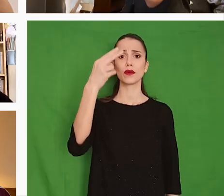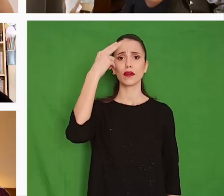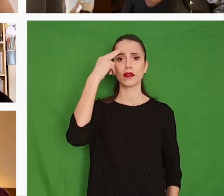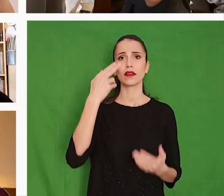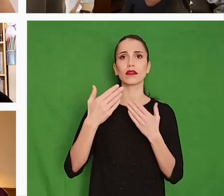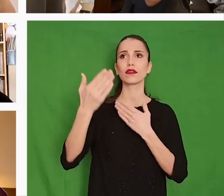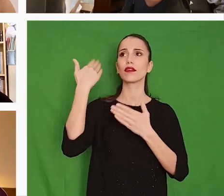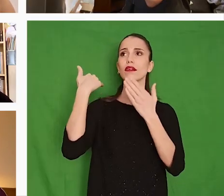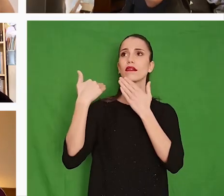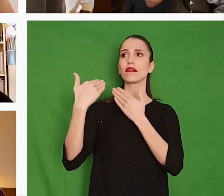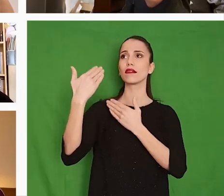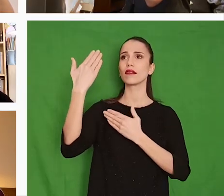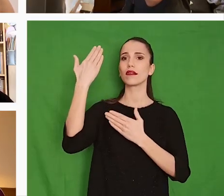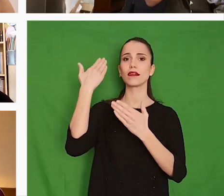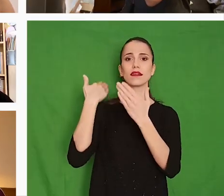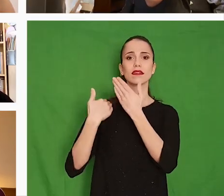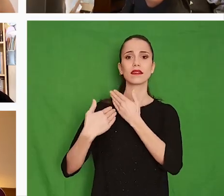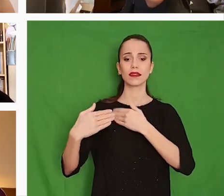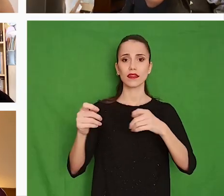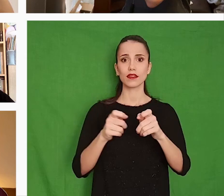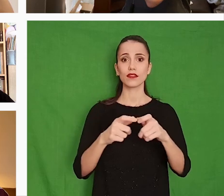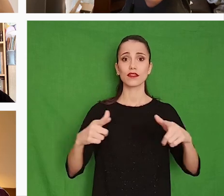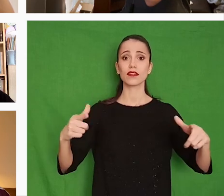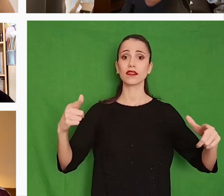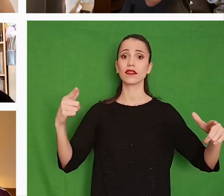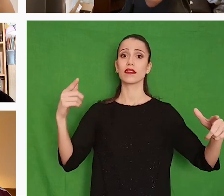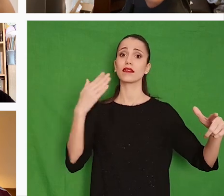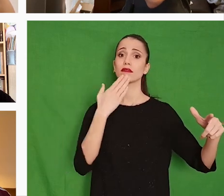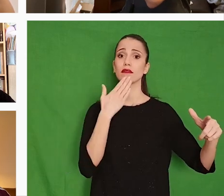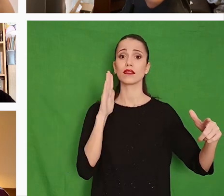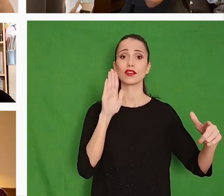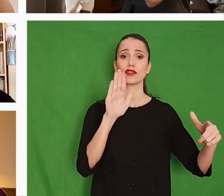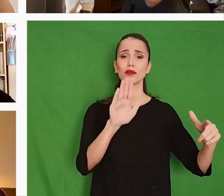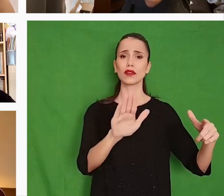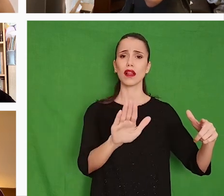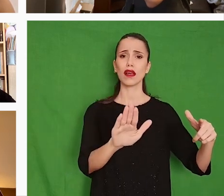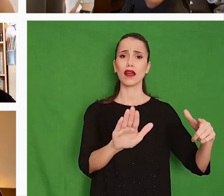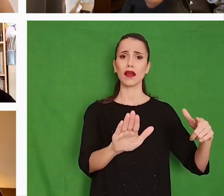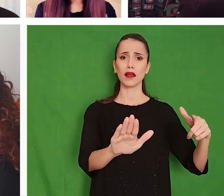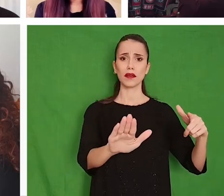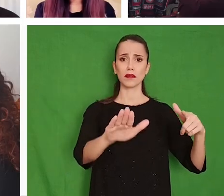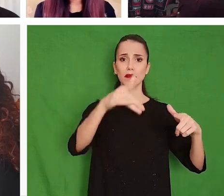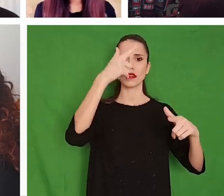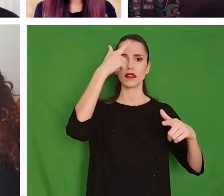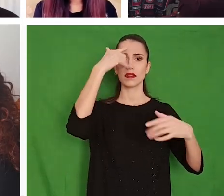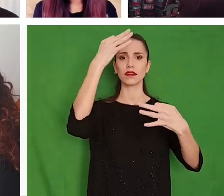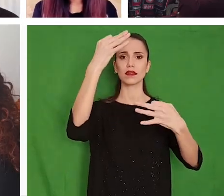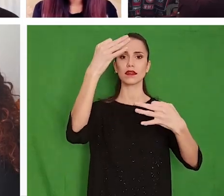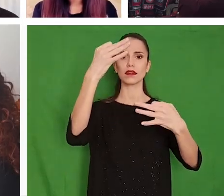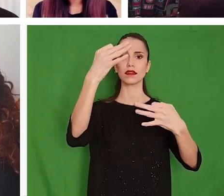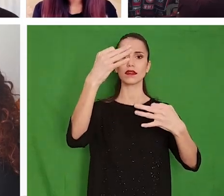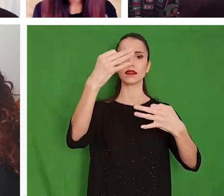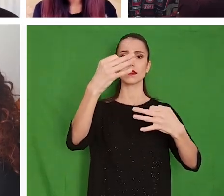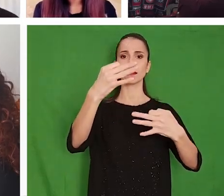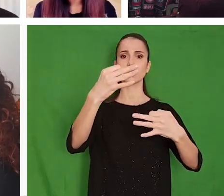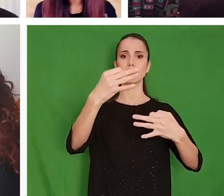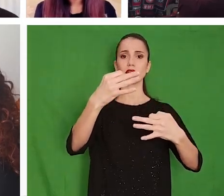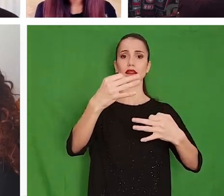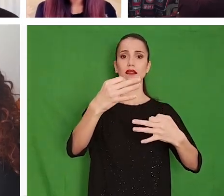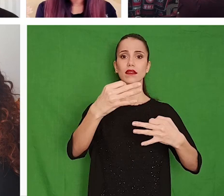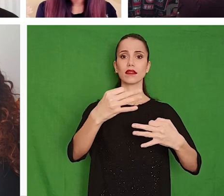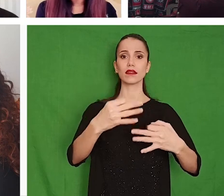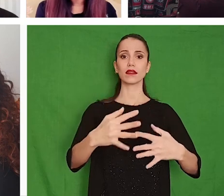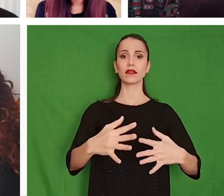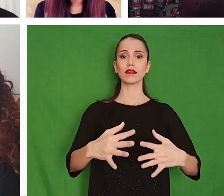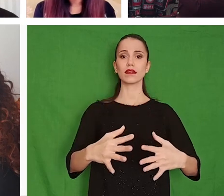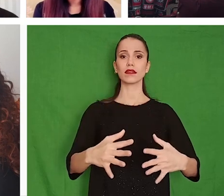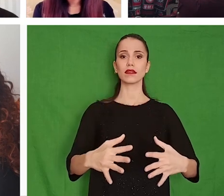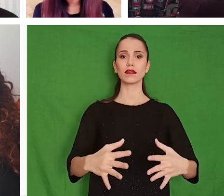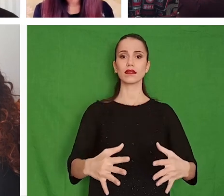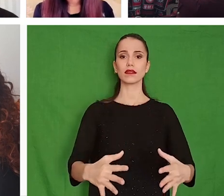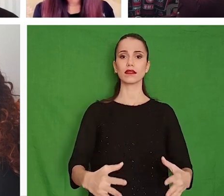Remember the fate of Jerusalem